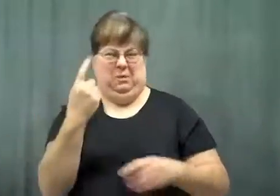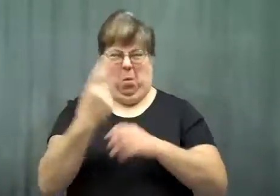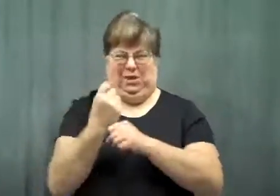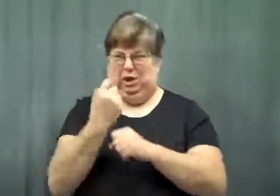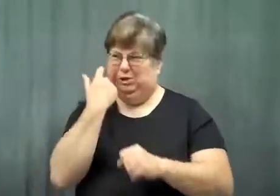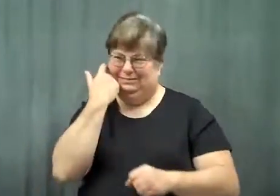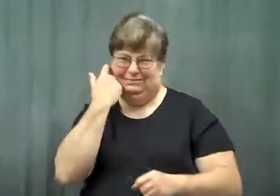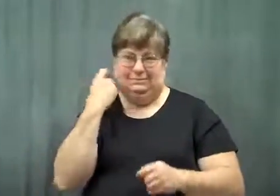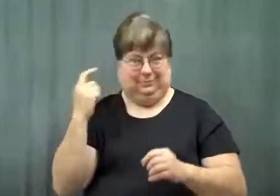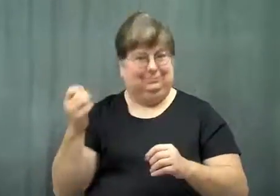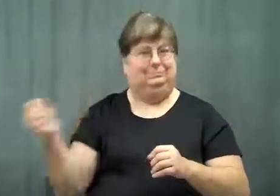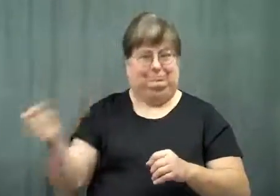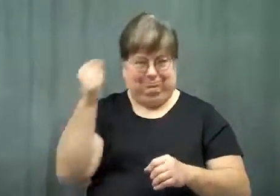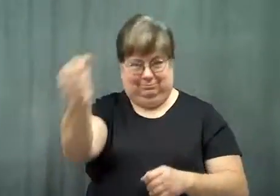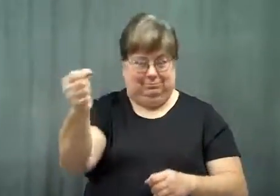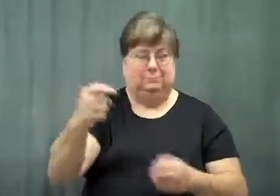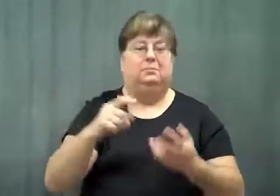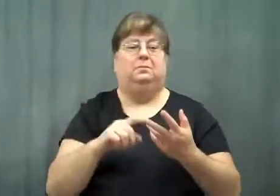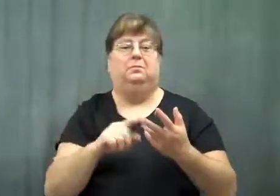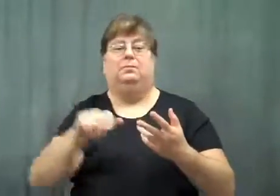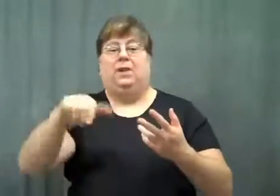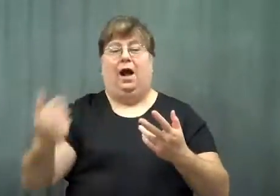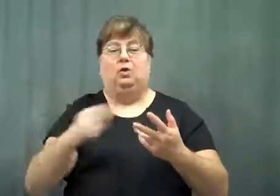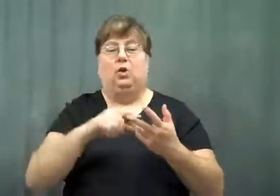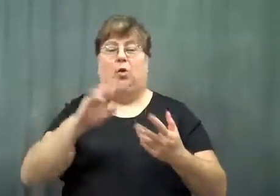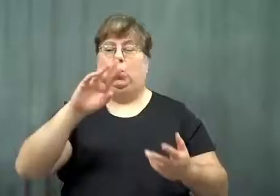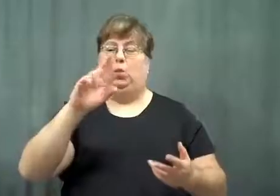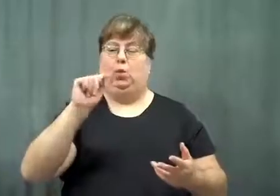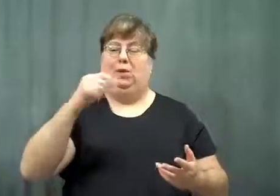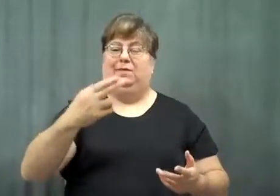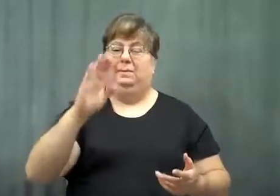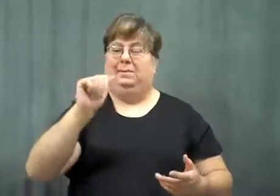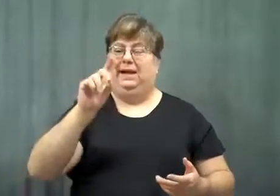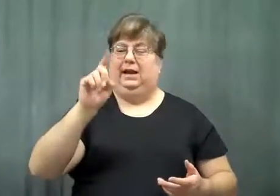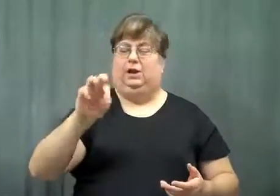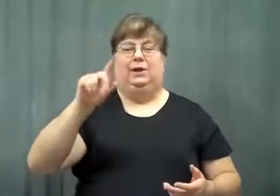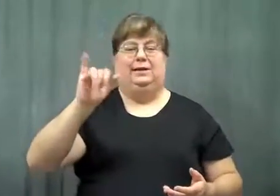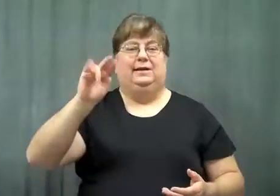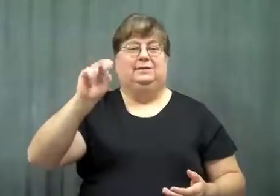who was appointed a year ago, and Ruth Bader Ginsberg.